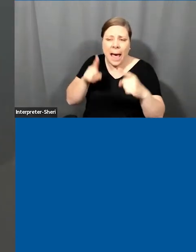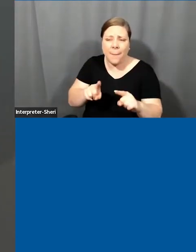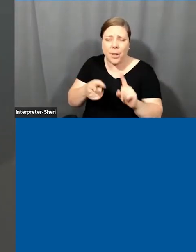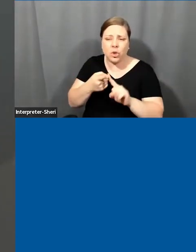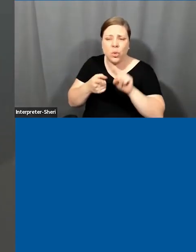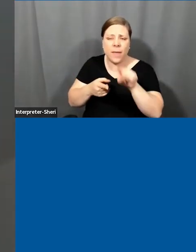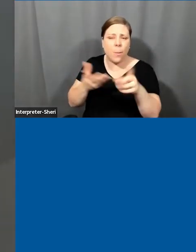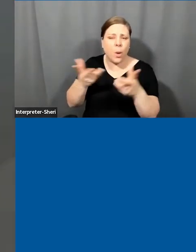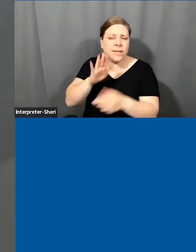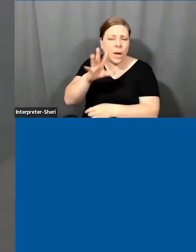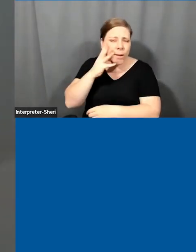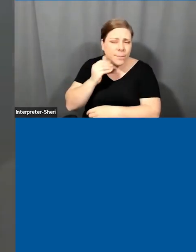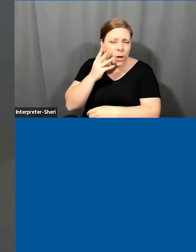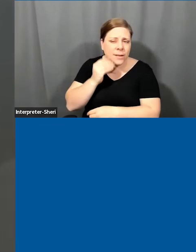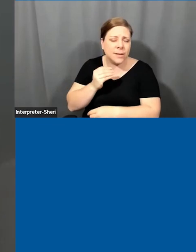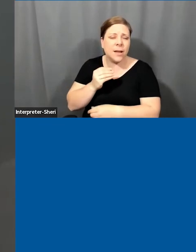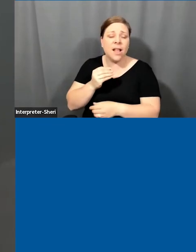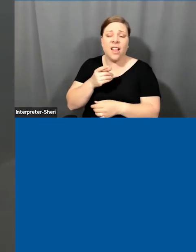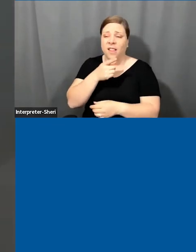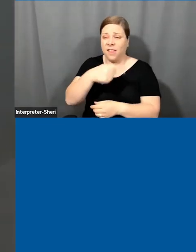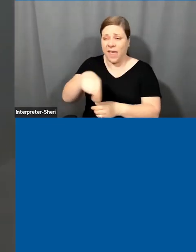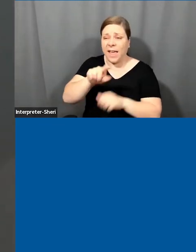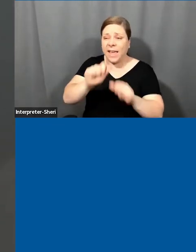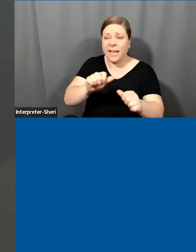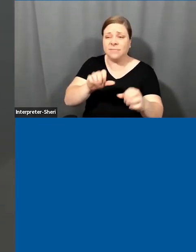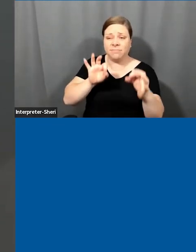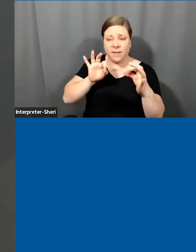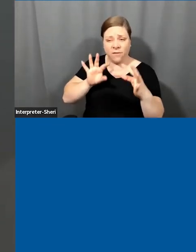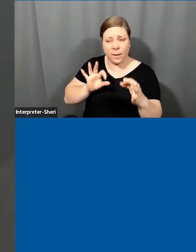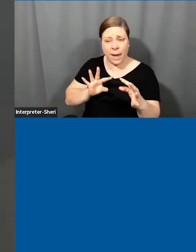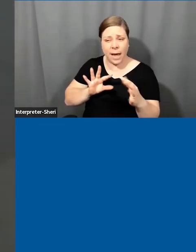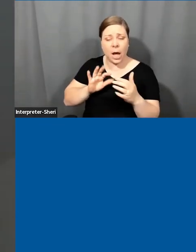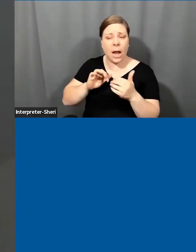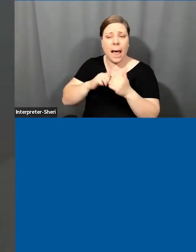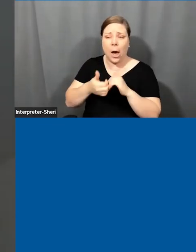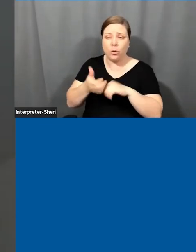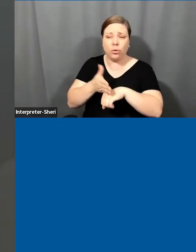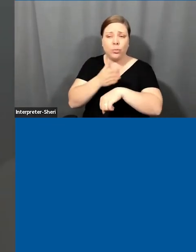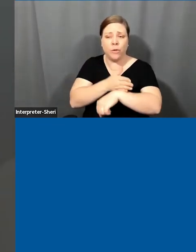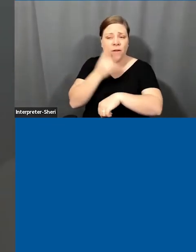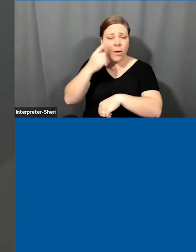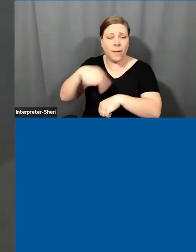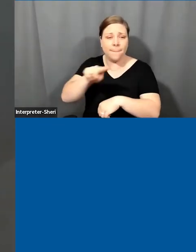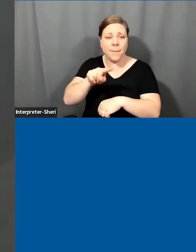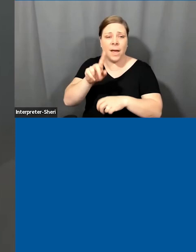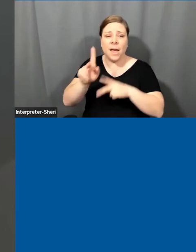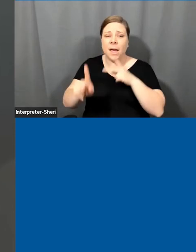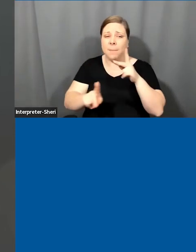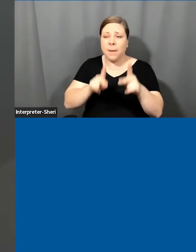on how possibly it would be better for them. And let's face it, people with disabilities are highly unemployed.